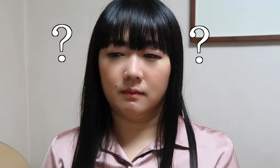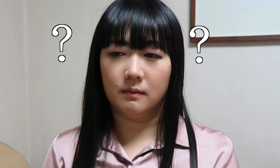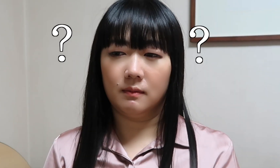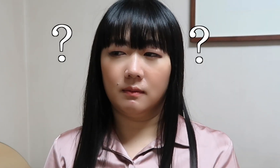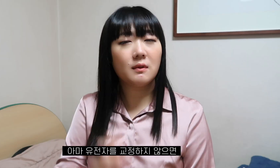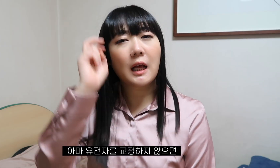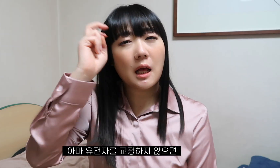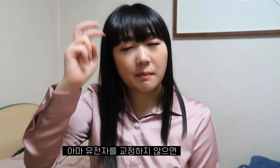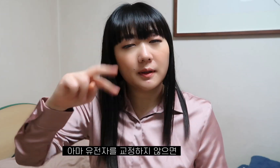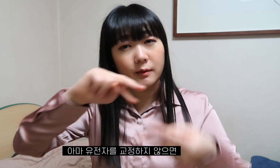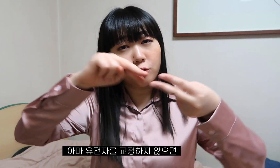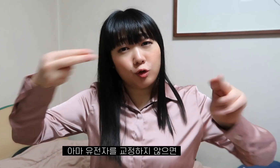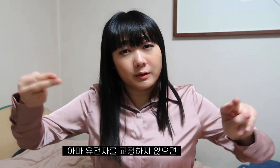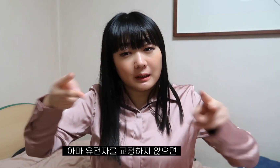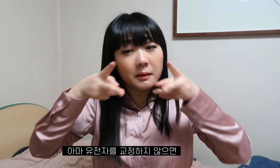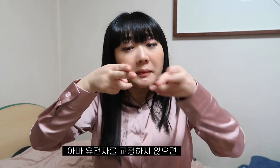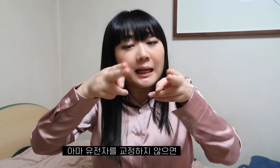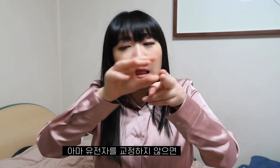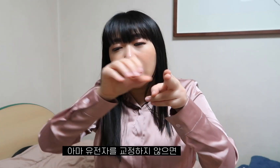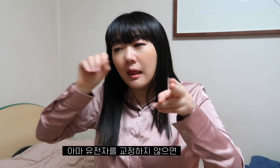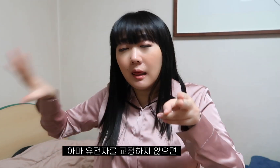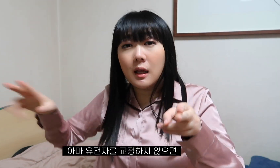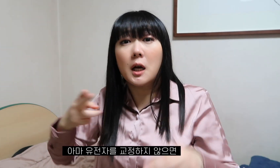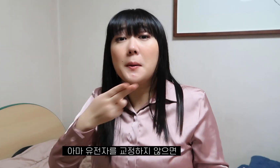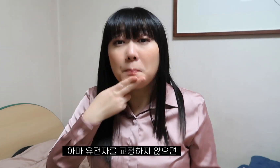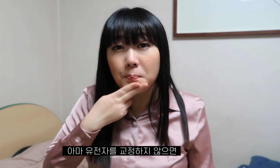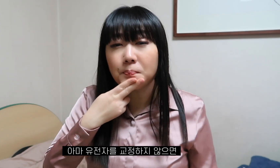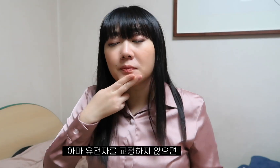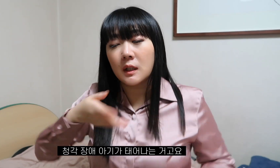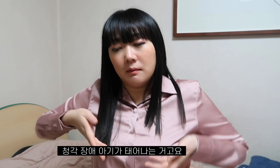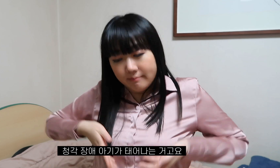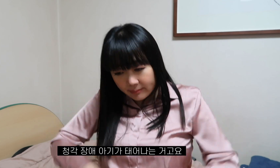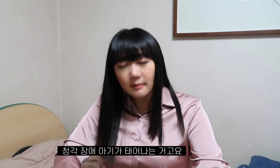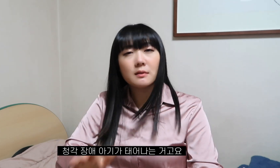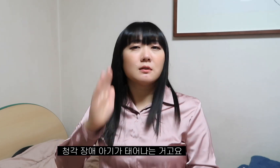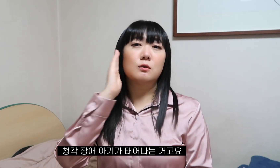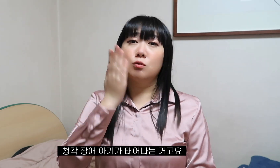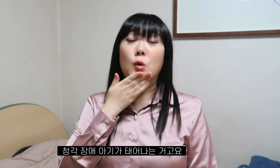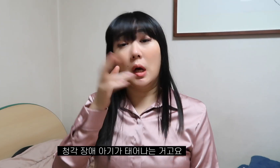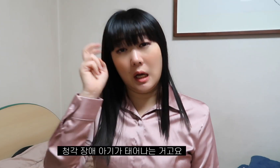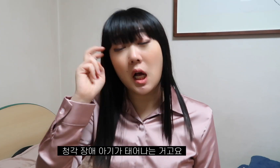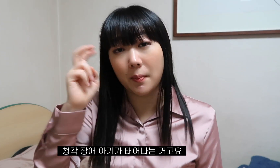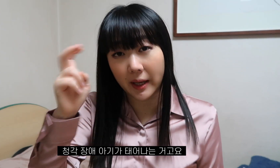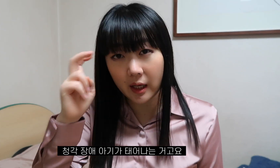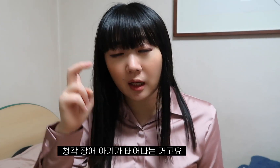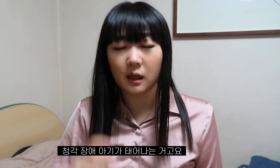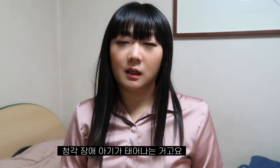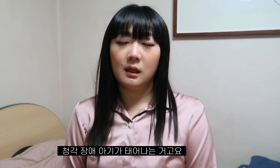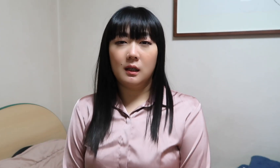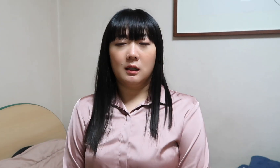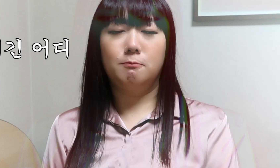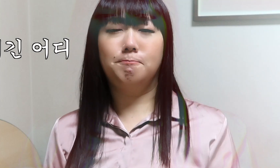If you don't edit the gene, you'll probably have a deaf baby.